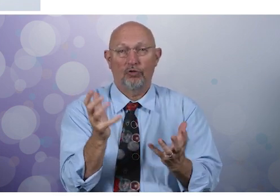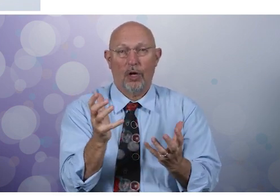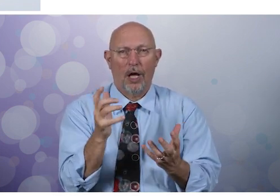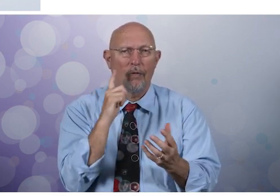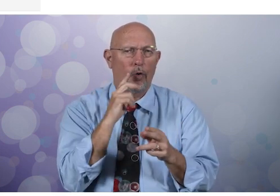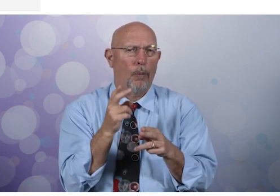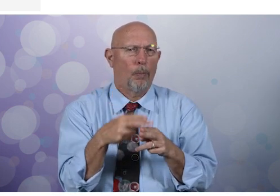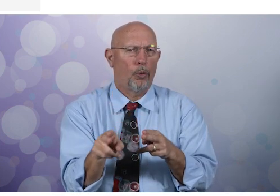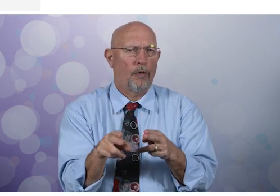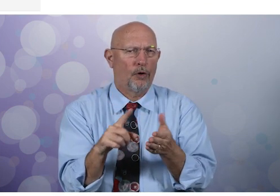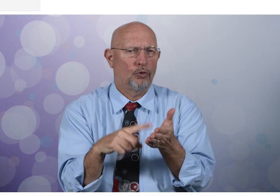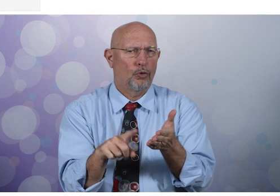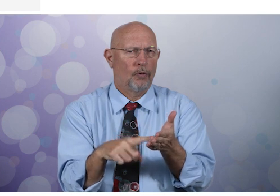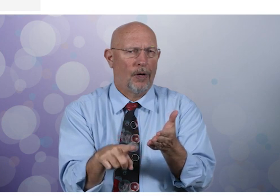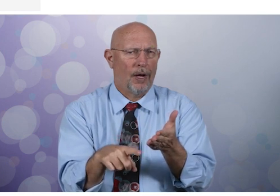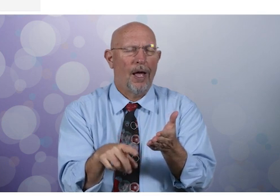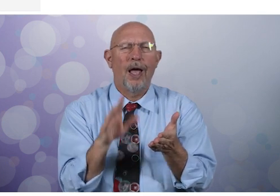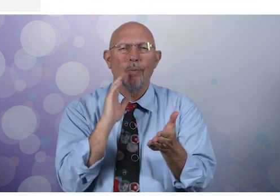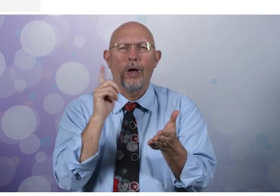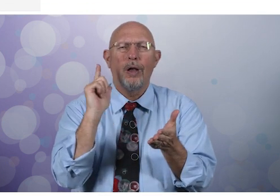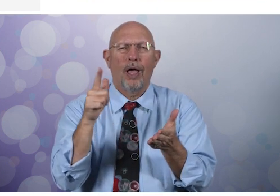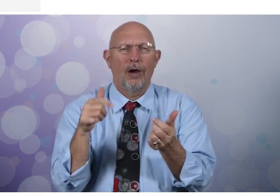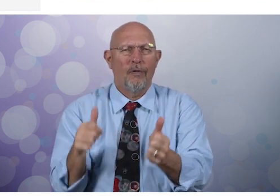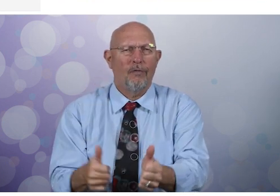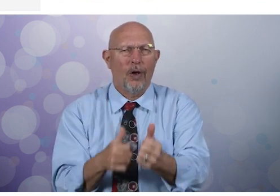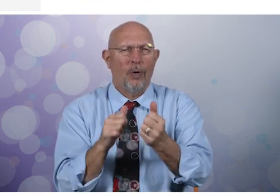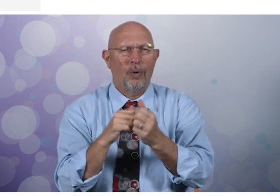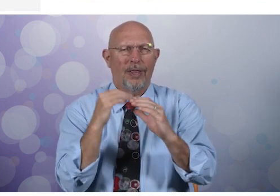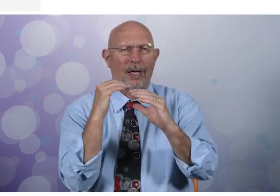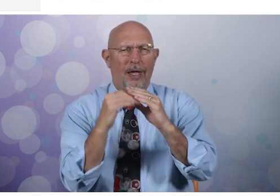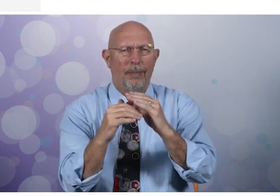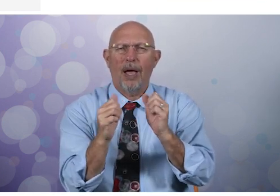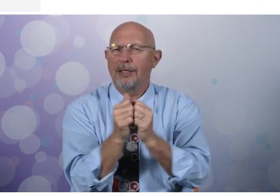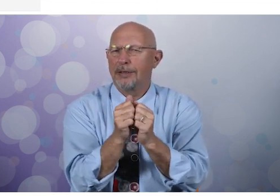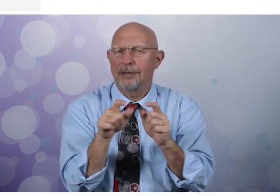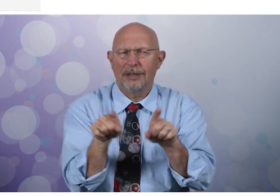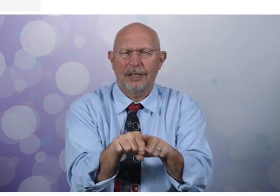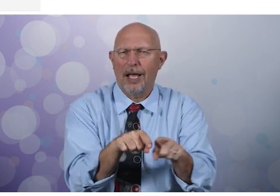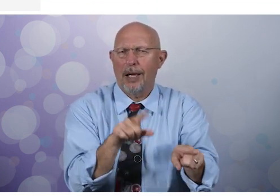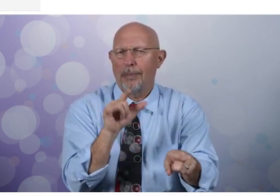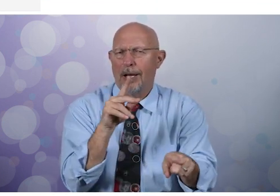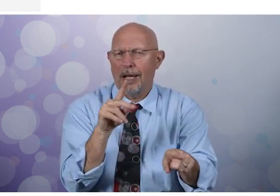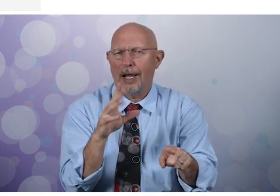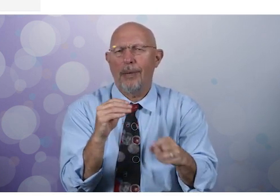and we'll also follow up by email with the same link and additional information about this series.